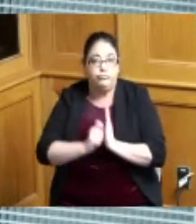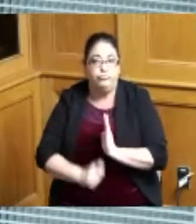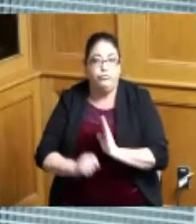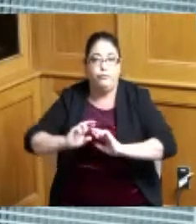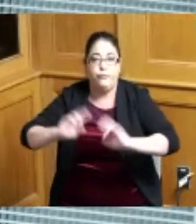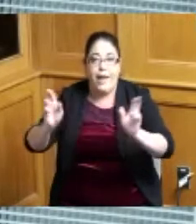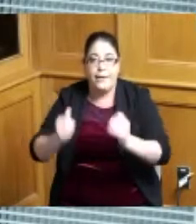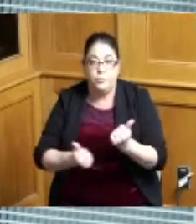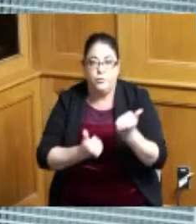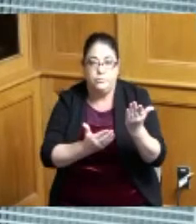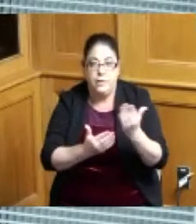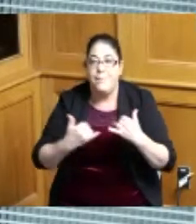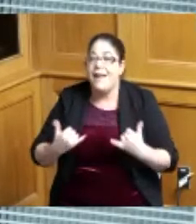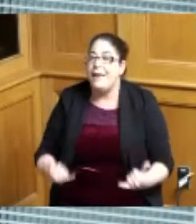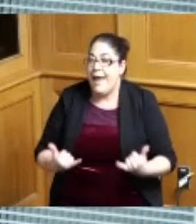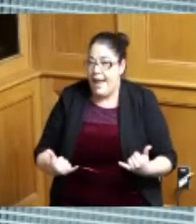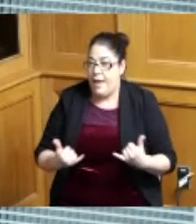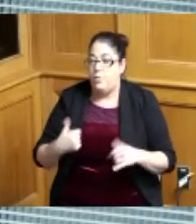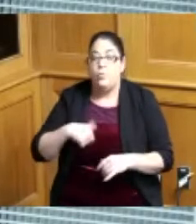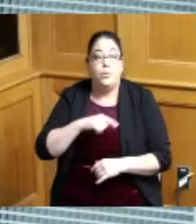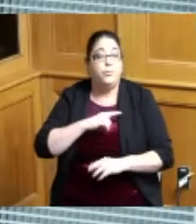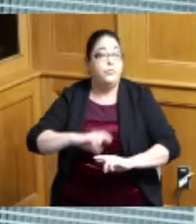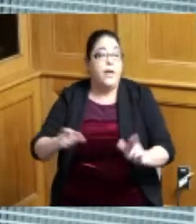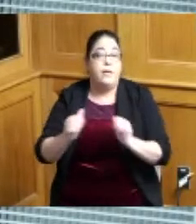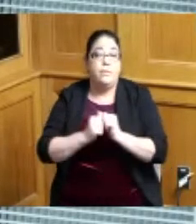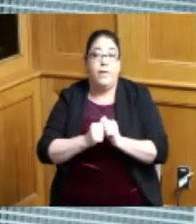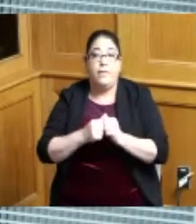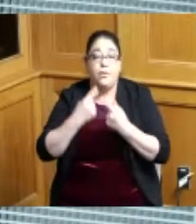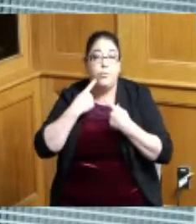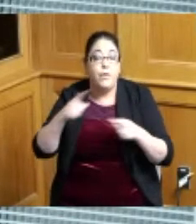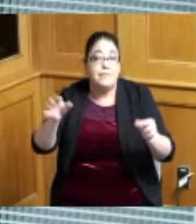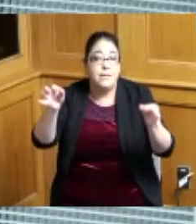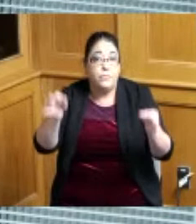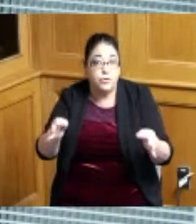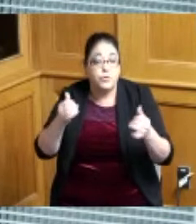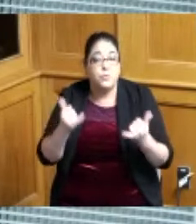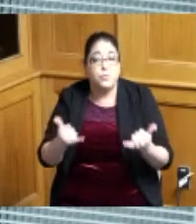as it stands right now we have these resolutions on the agenda today we have the public hearing